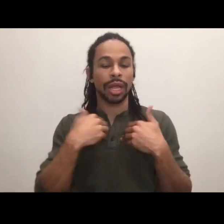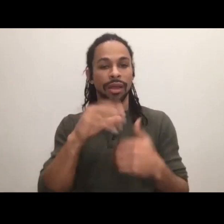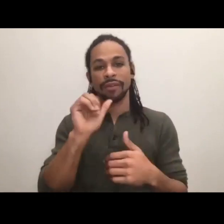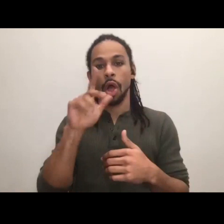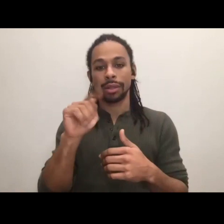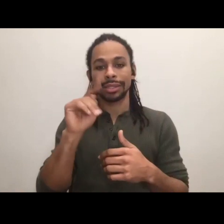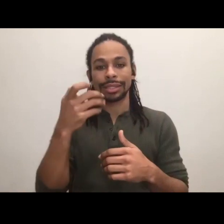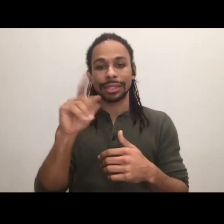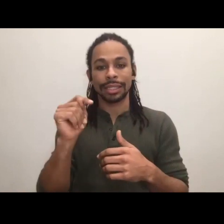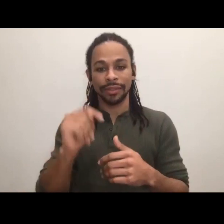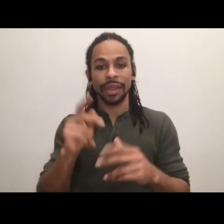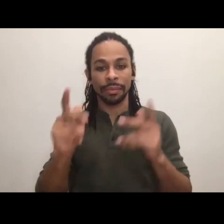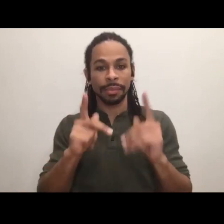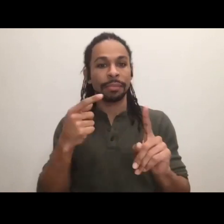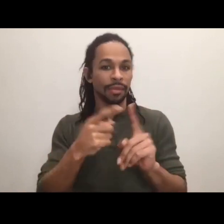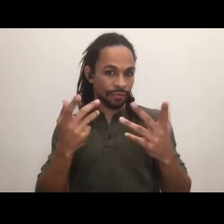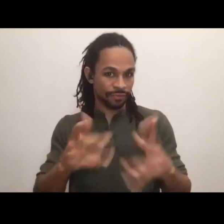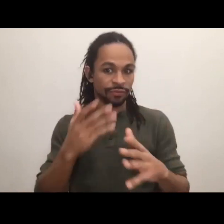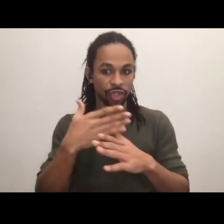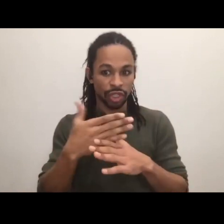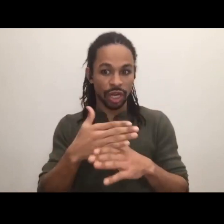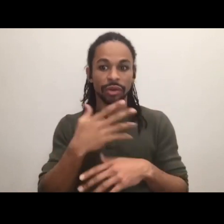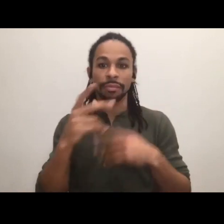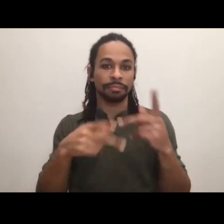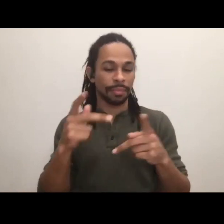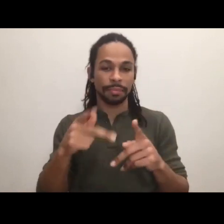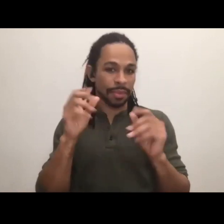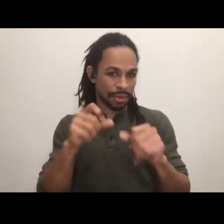description groups where people can submit ones for other people that need one and there